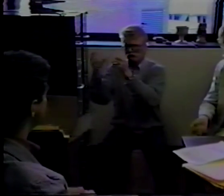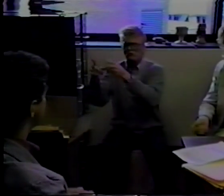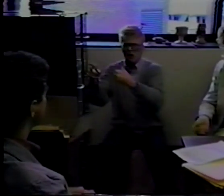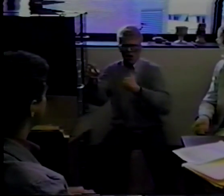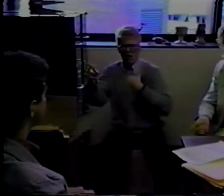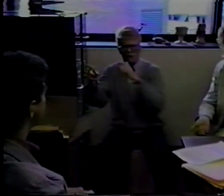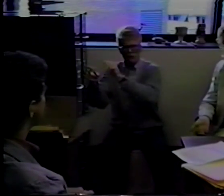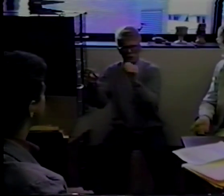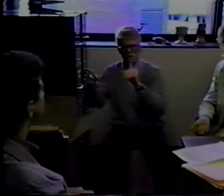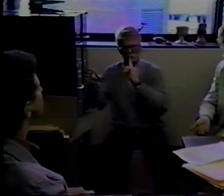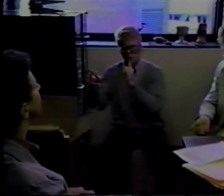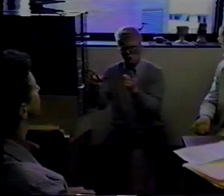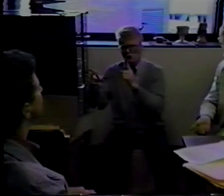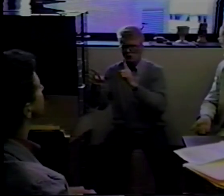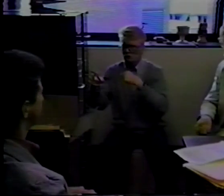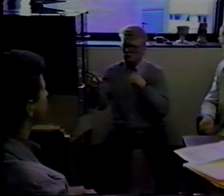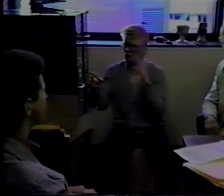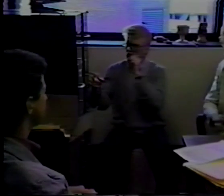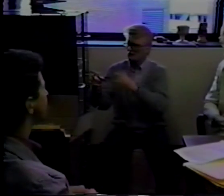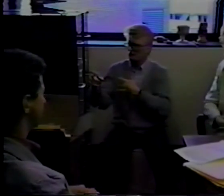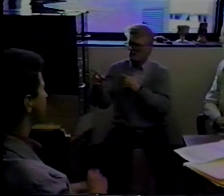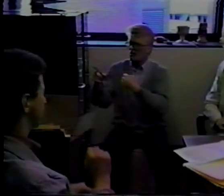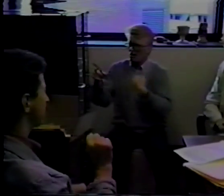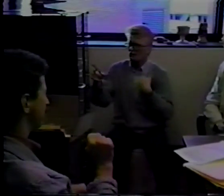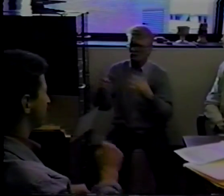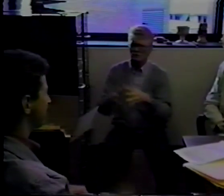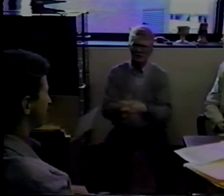And I would guess that there is.